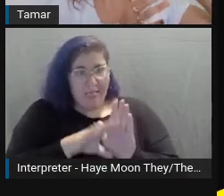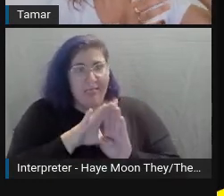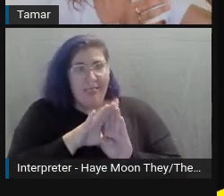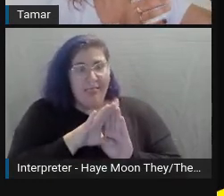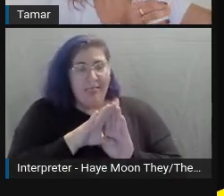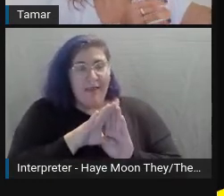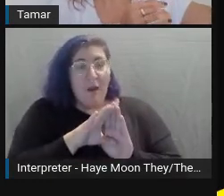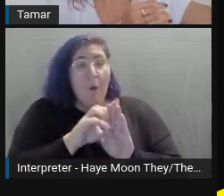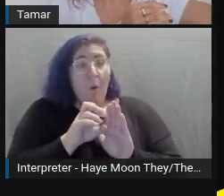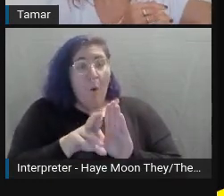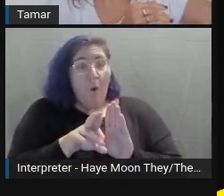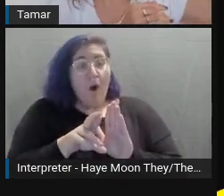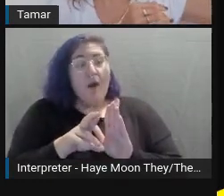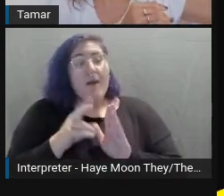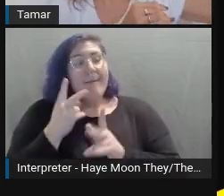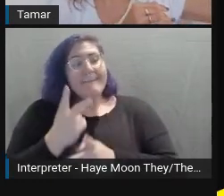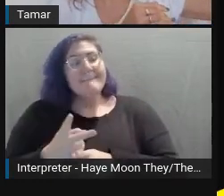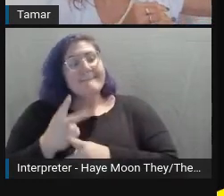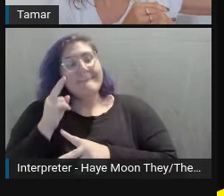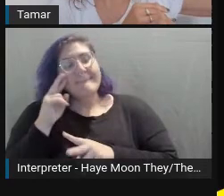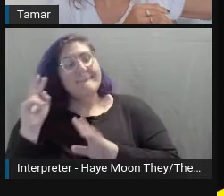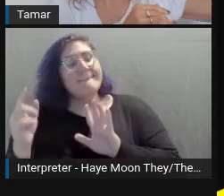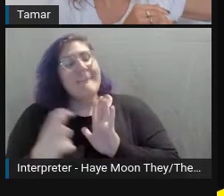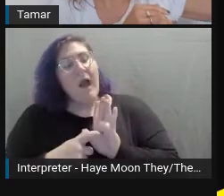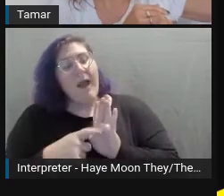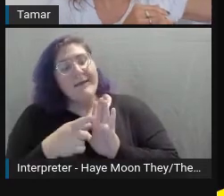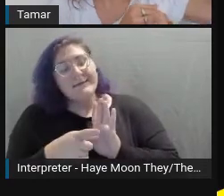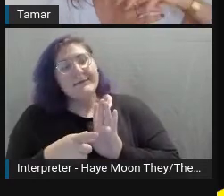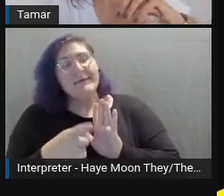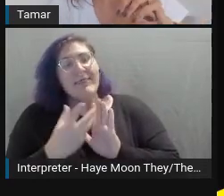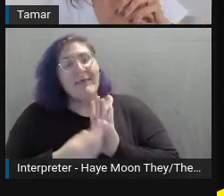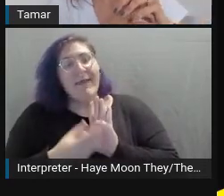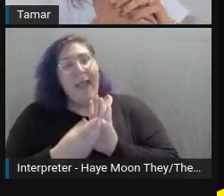to test functionality and performance and security and whatnot,